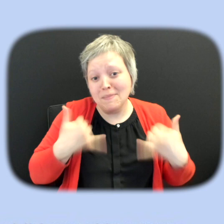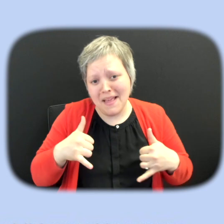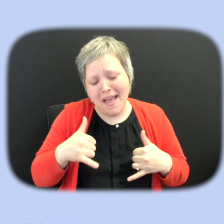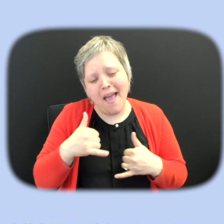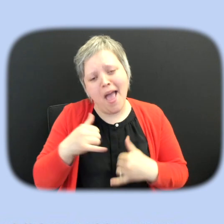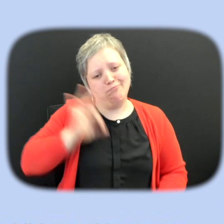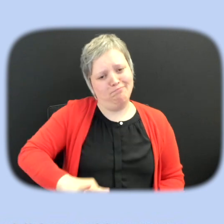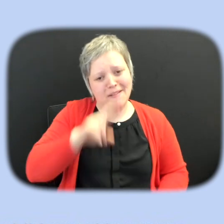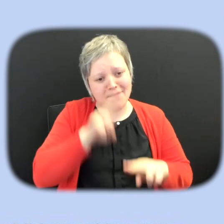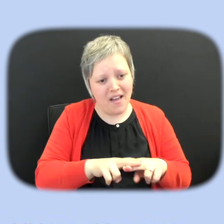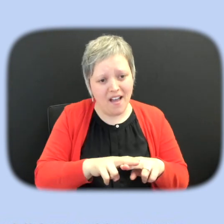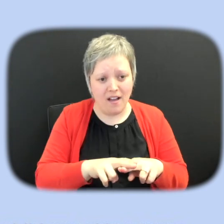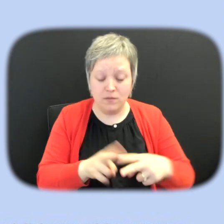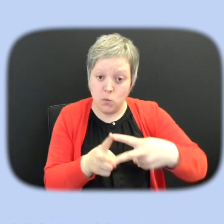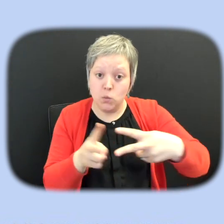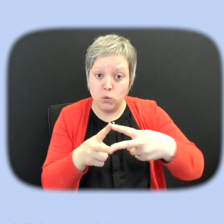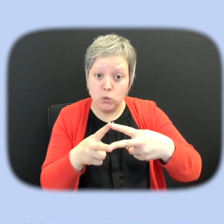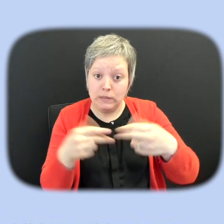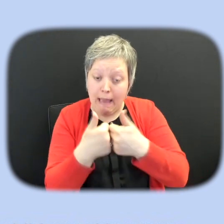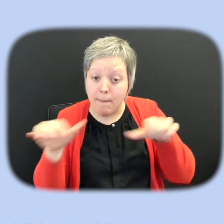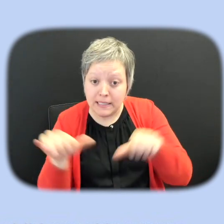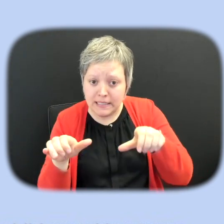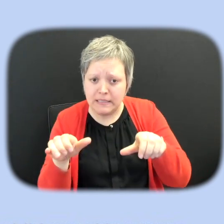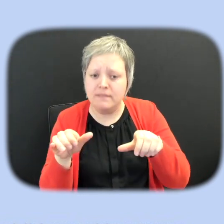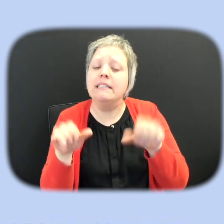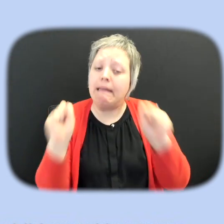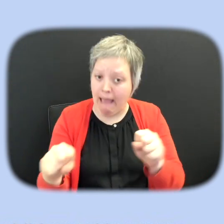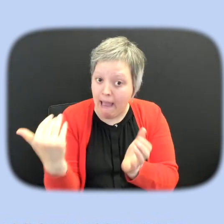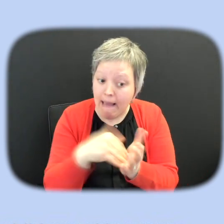of course, can be done inside or outside. Please keep in mind the safety of the equipment that